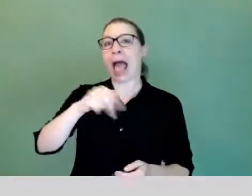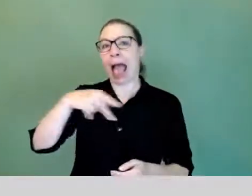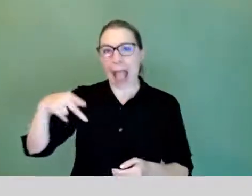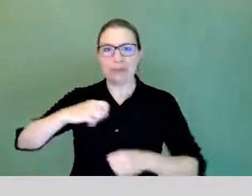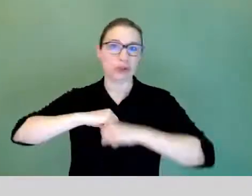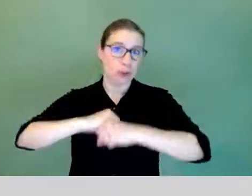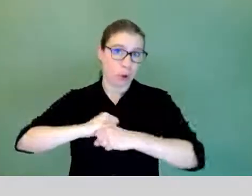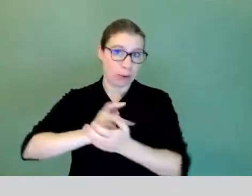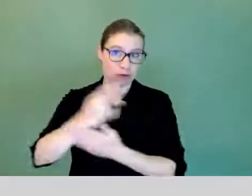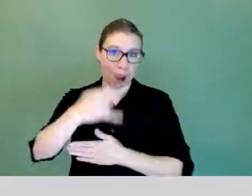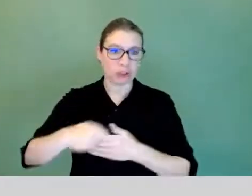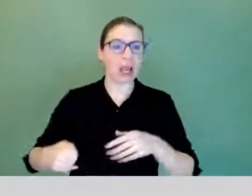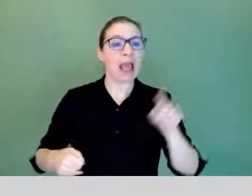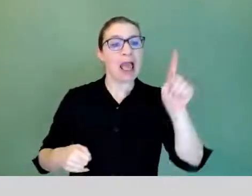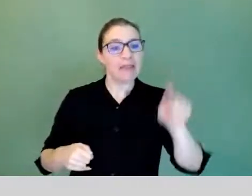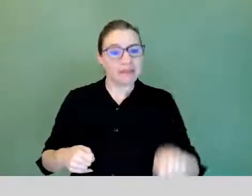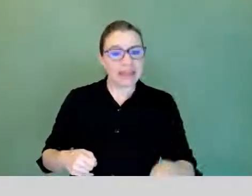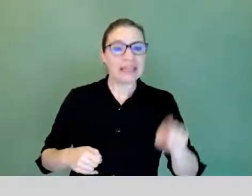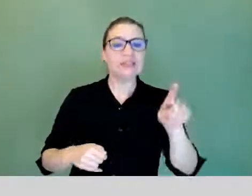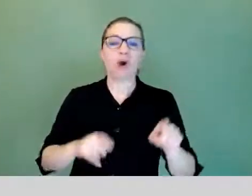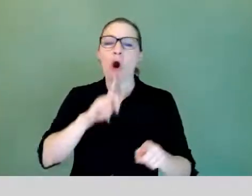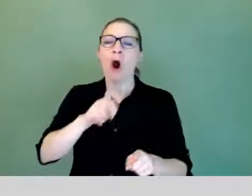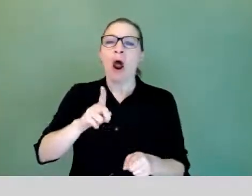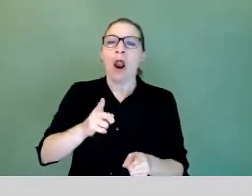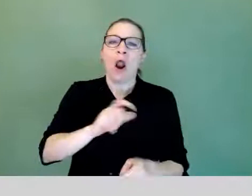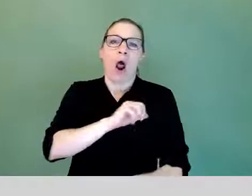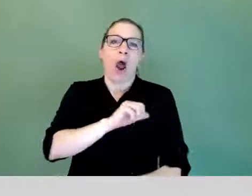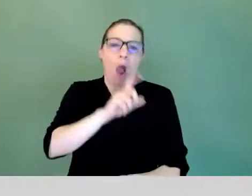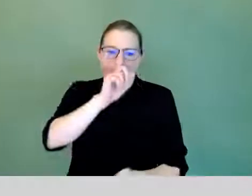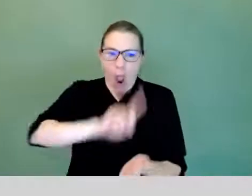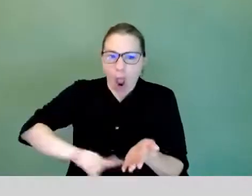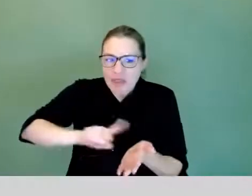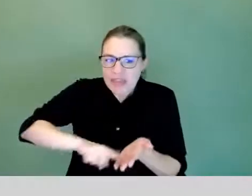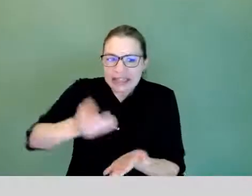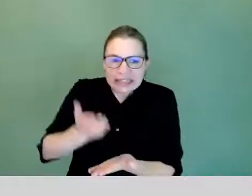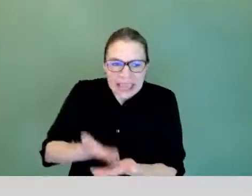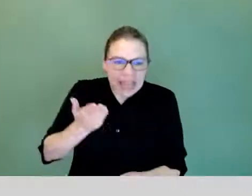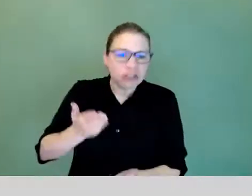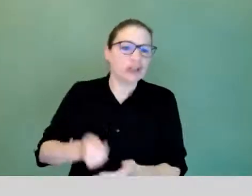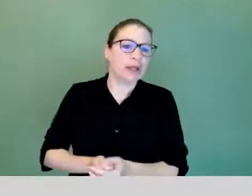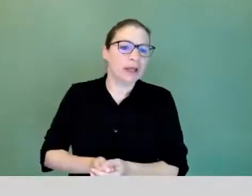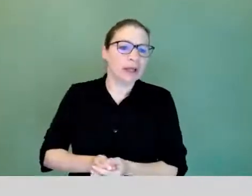So these are injection, broken authentication, Sensitive data exposure, XML external entity attack,